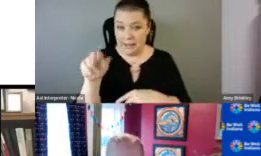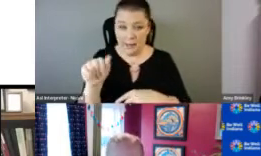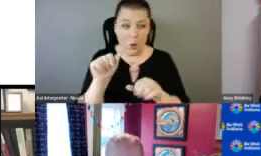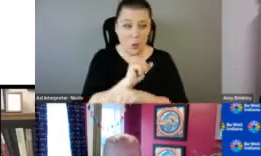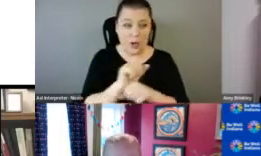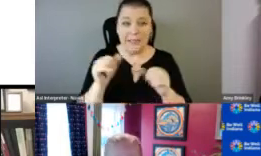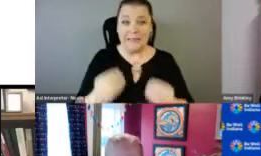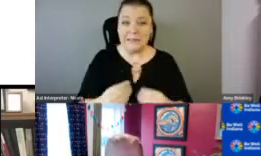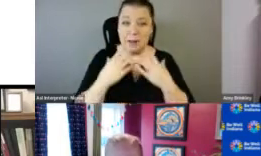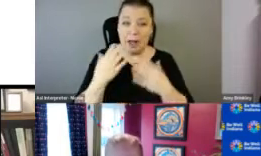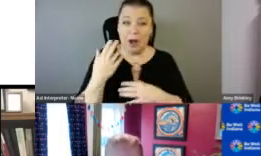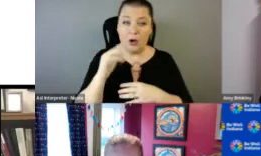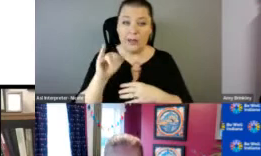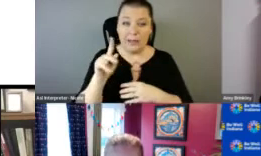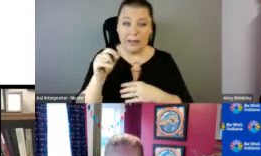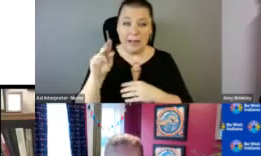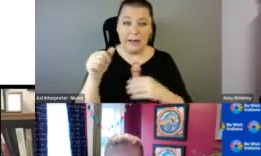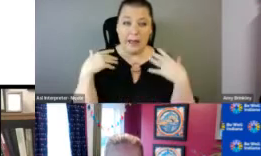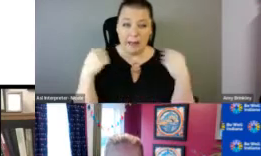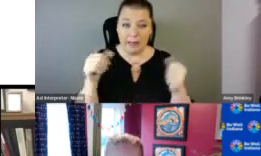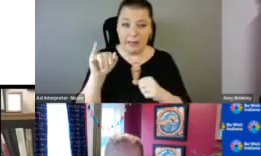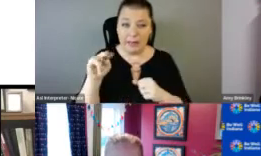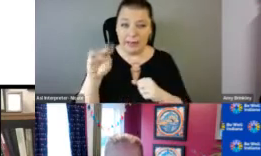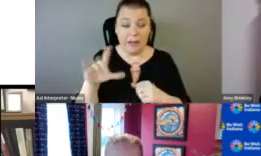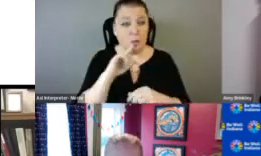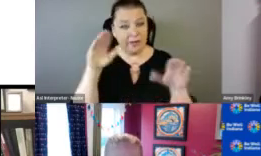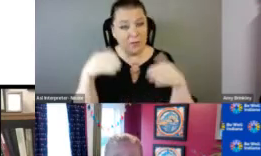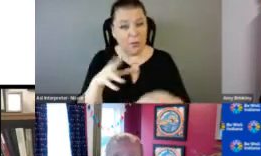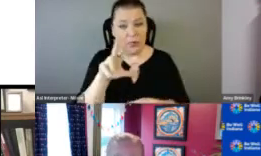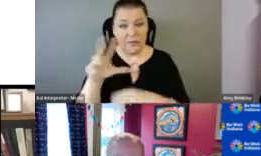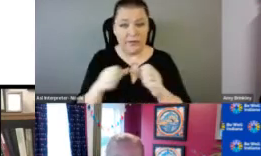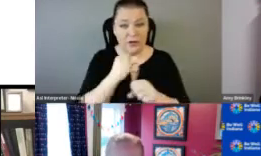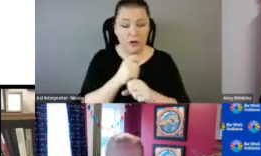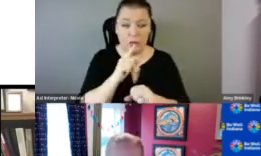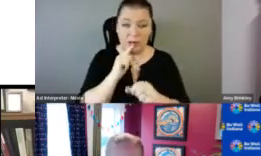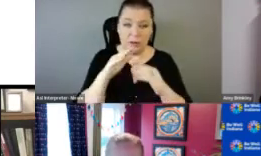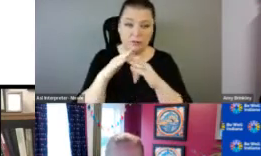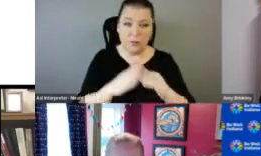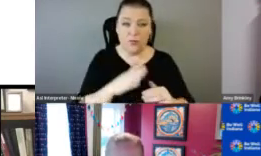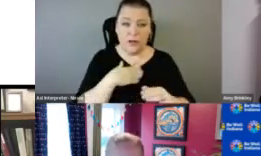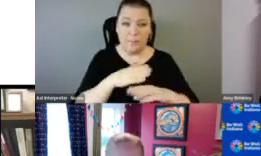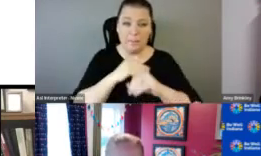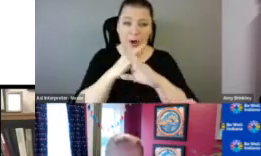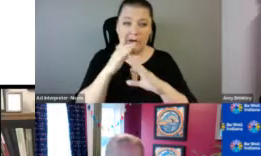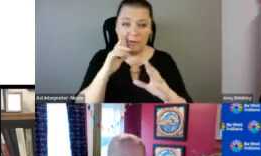she has devoted the last 30 plus years of her life to removing barriers to employment for people with disabilities. After